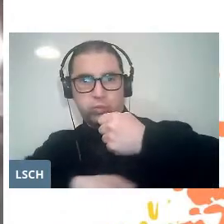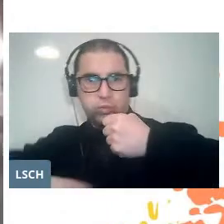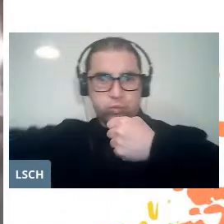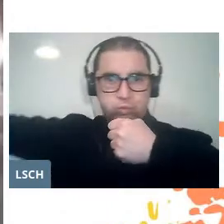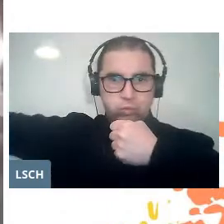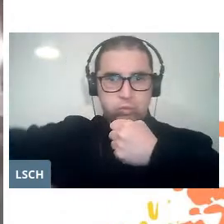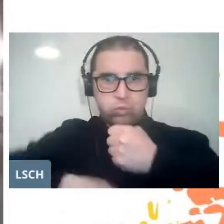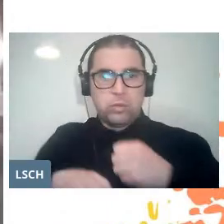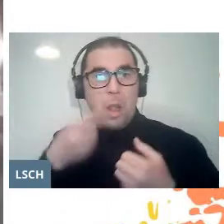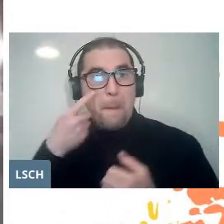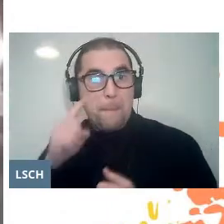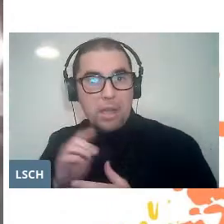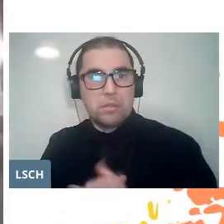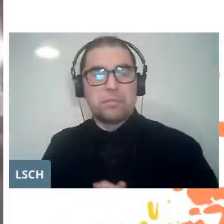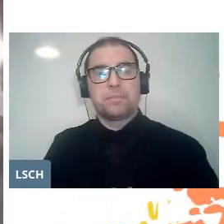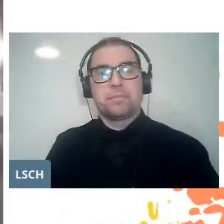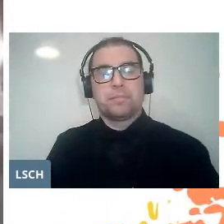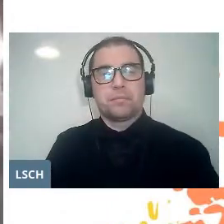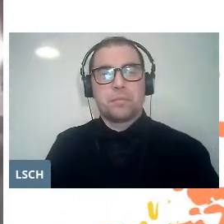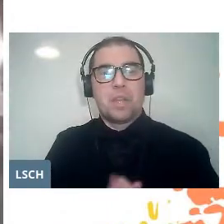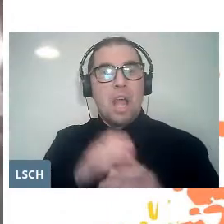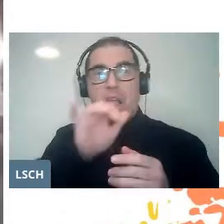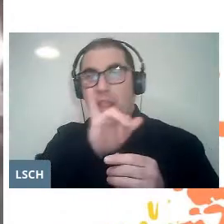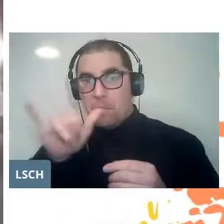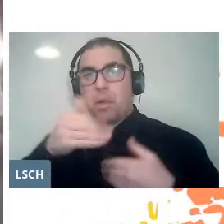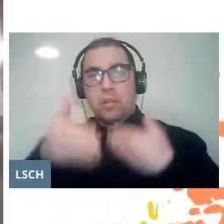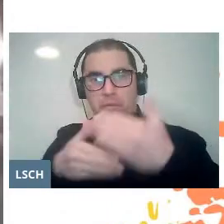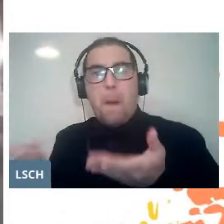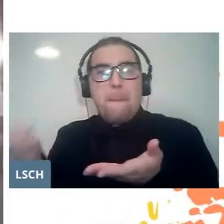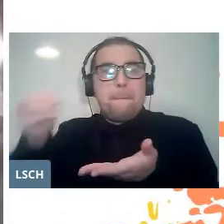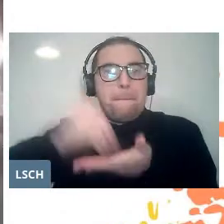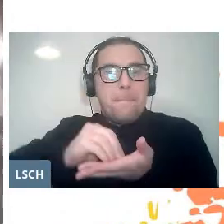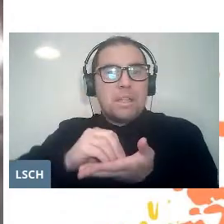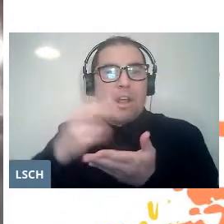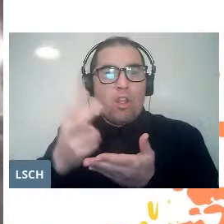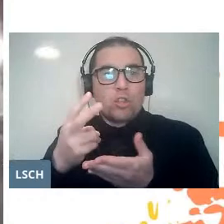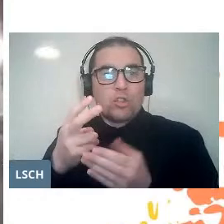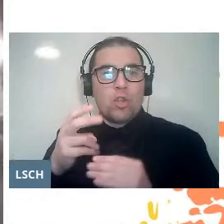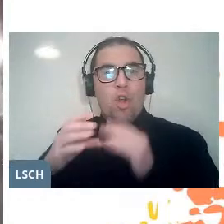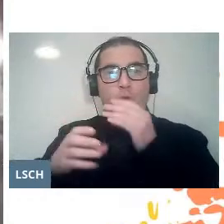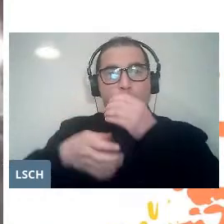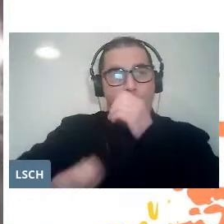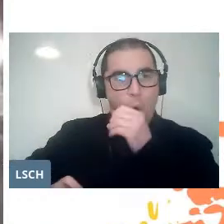However, also in some moments two oboes and two French horns